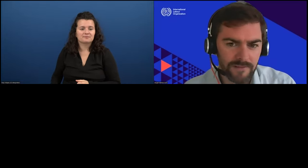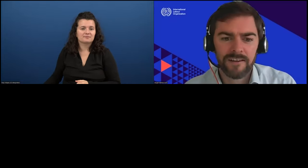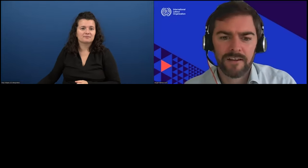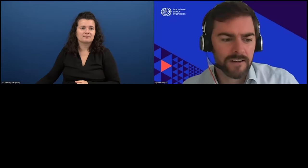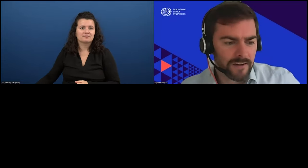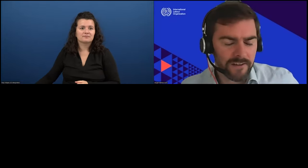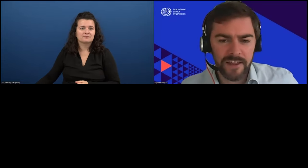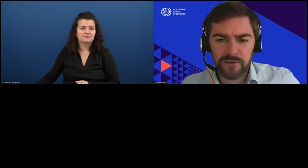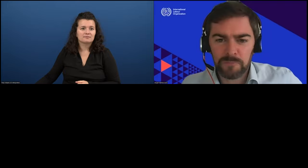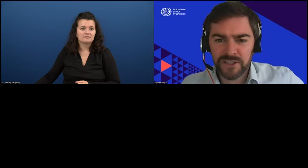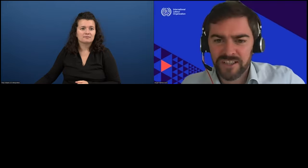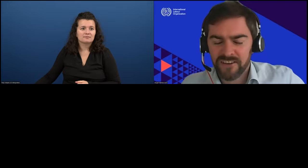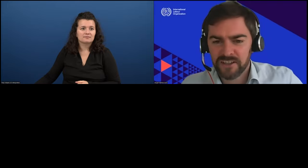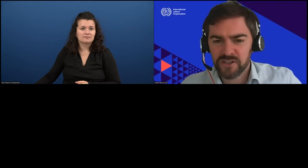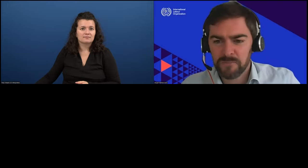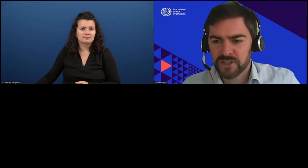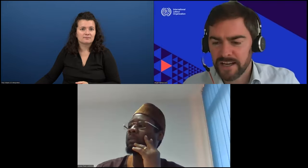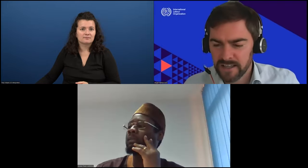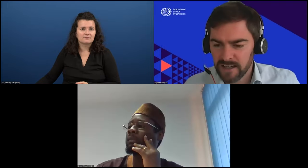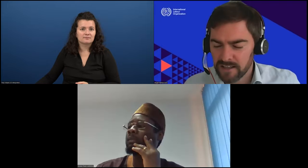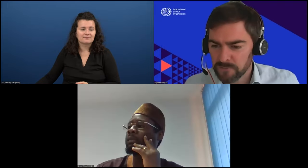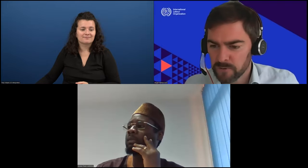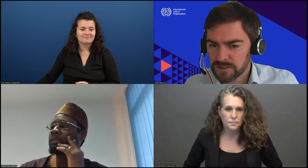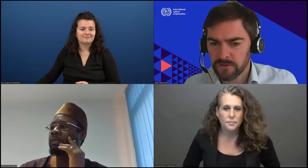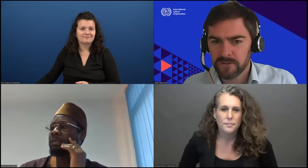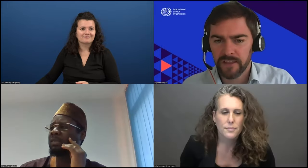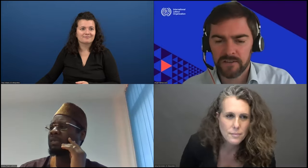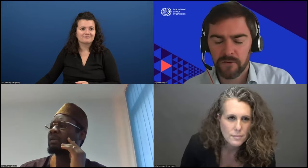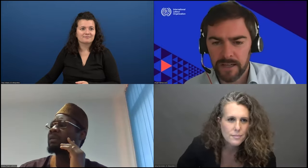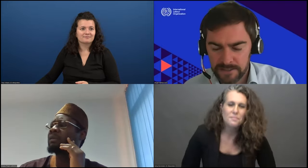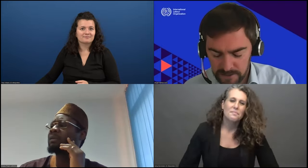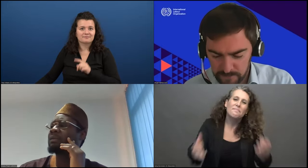15:59:31 Thanks so much. Thanks so much handy law and of course also things from my side